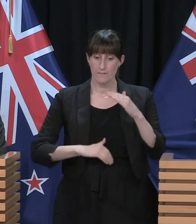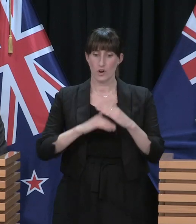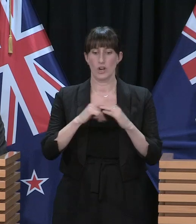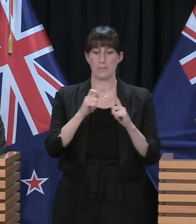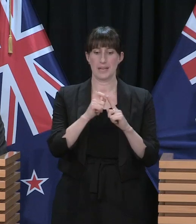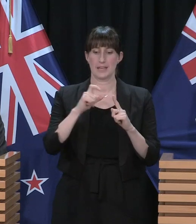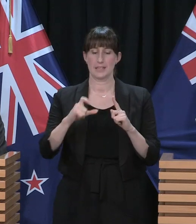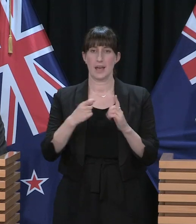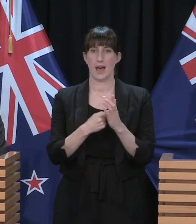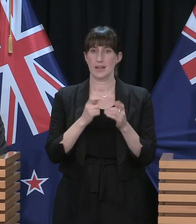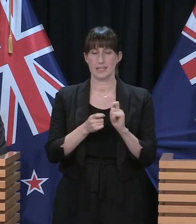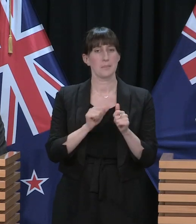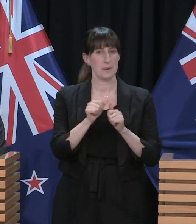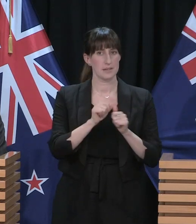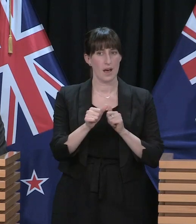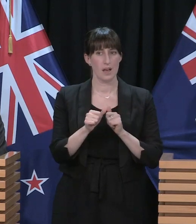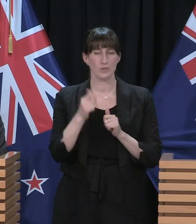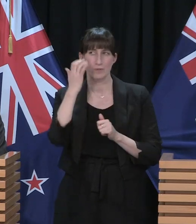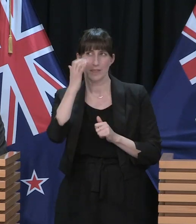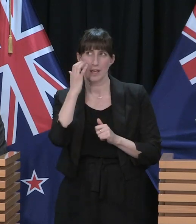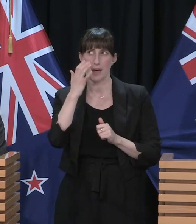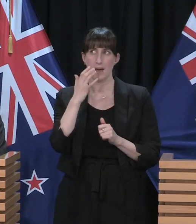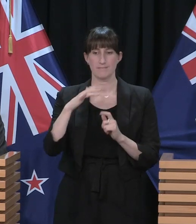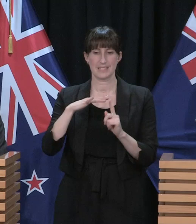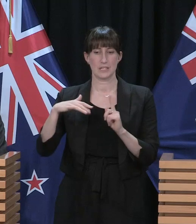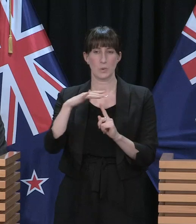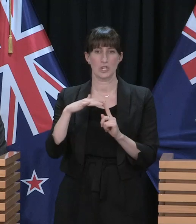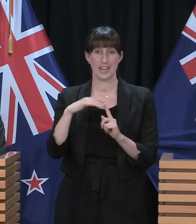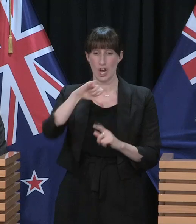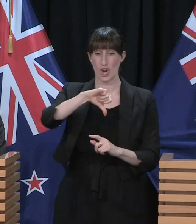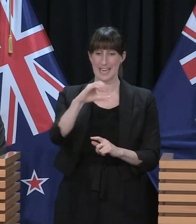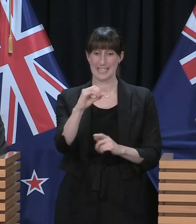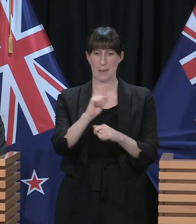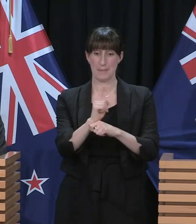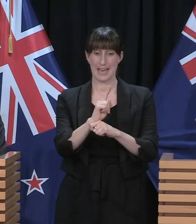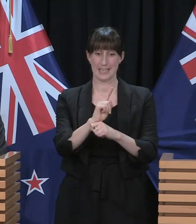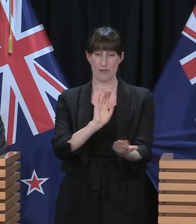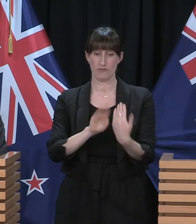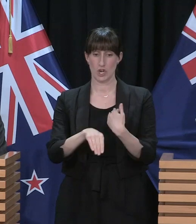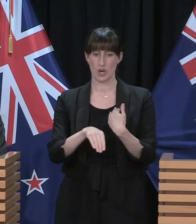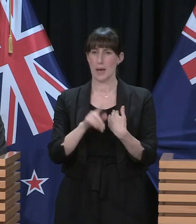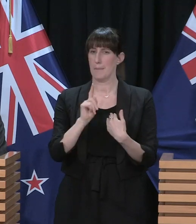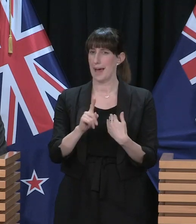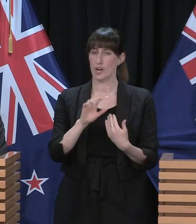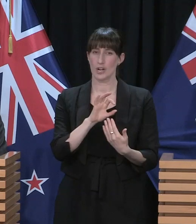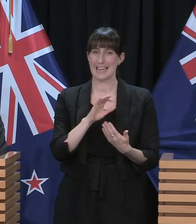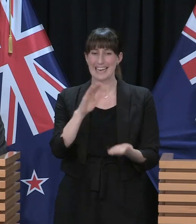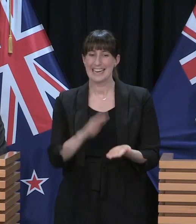accurate - that would be a good way to describe it - as the full PCR test. So, you'd have to think about what is